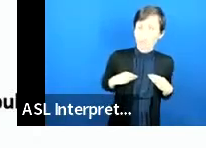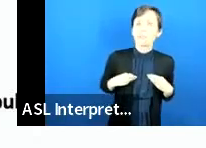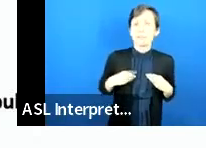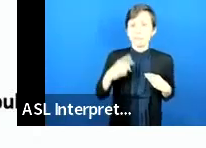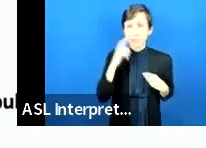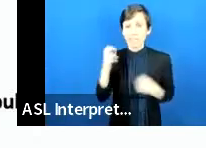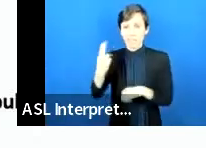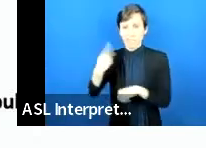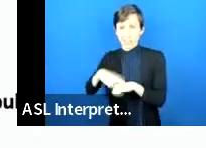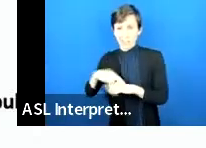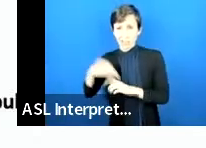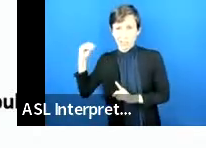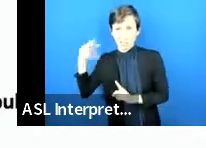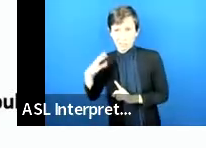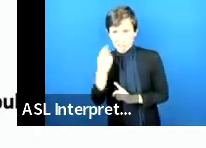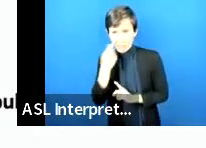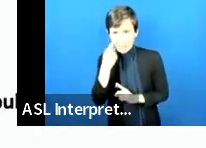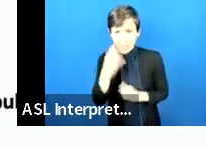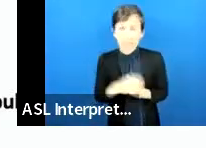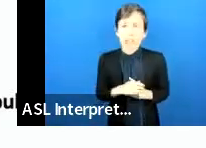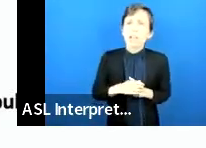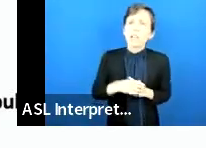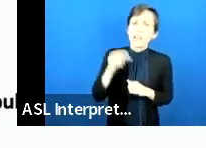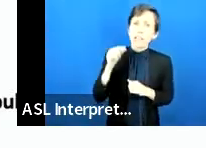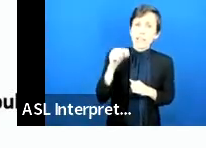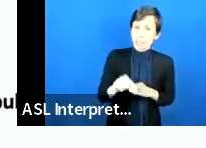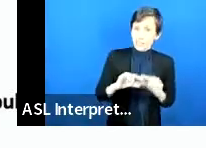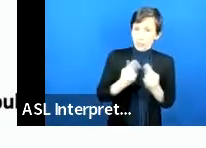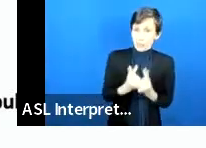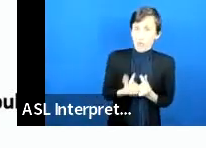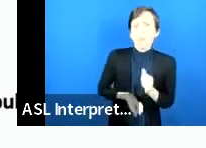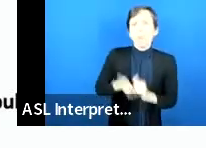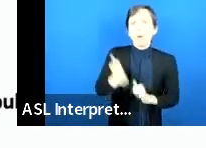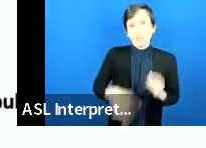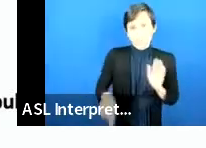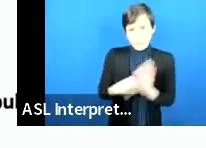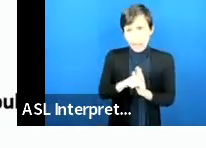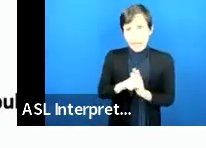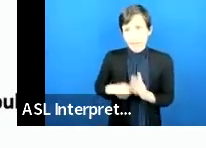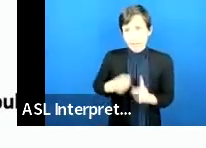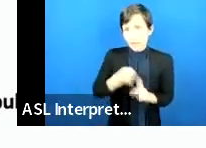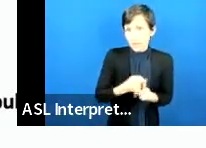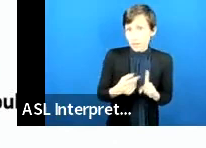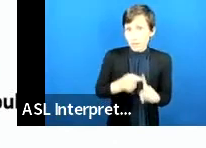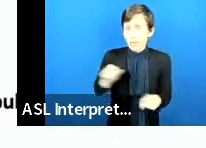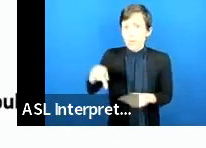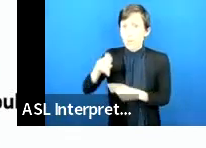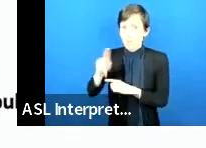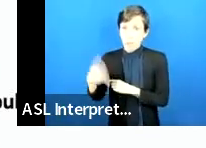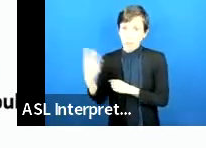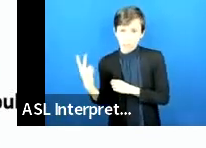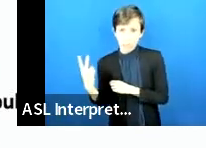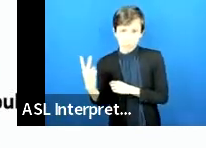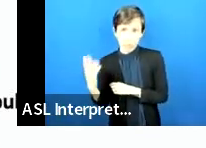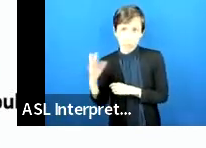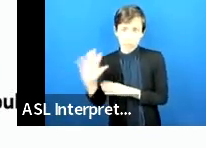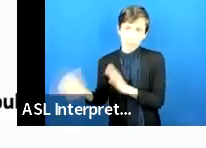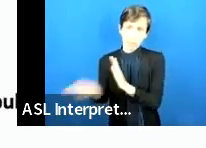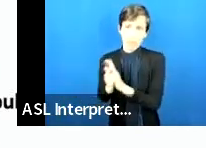this group was most disproportionately negatively affected by the 2008 Prop two state ban on race conscious admissions as well as population